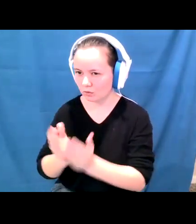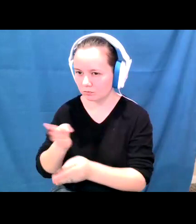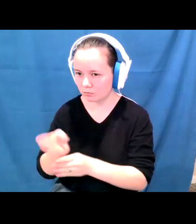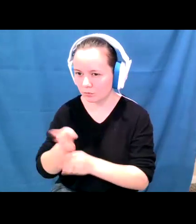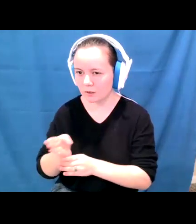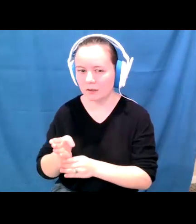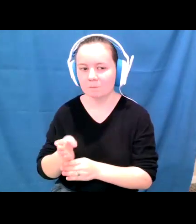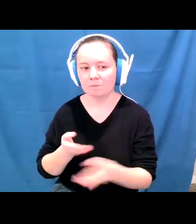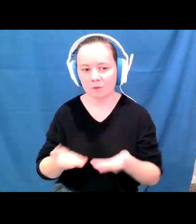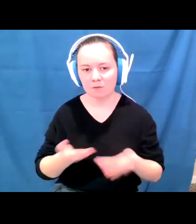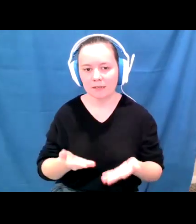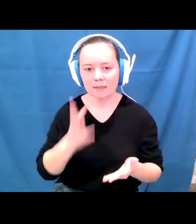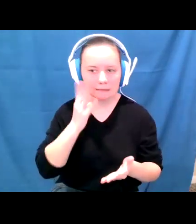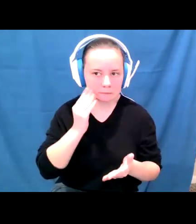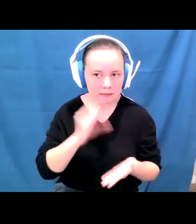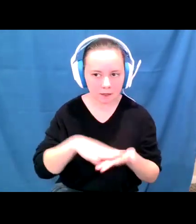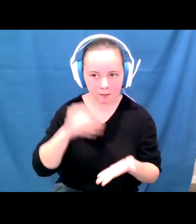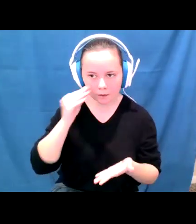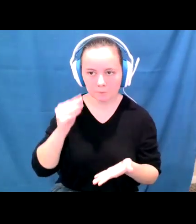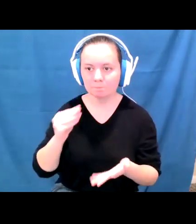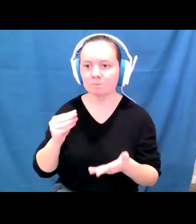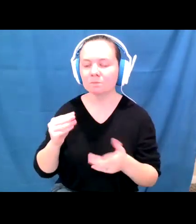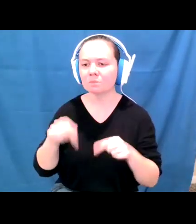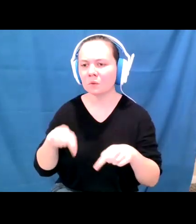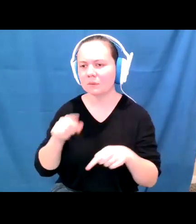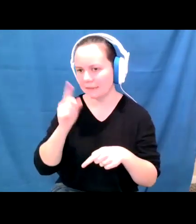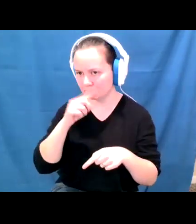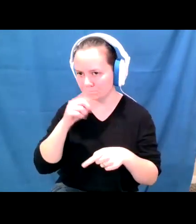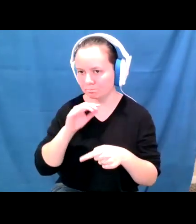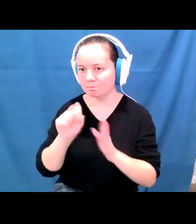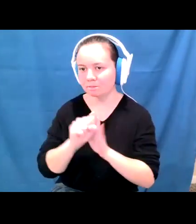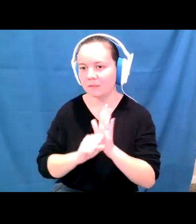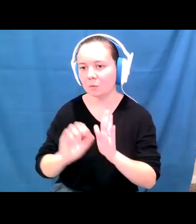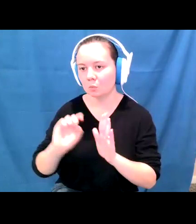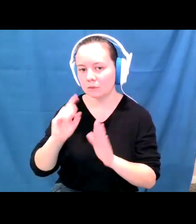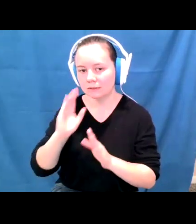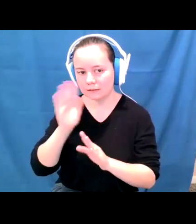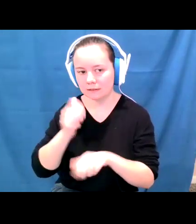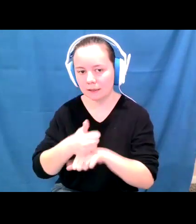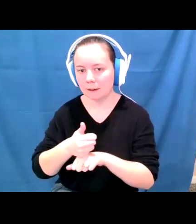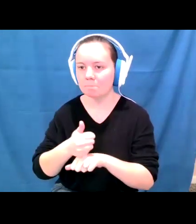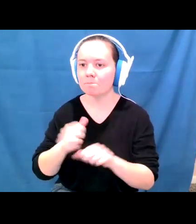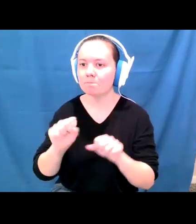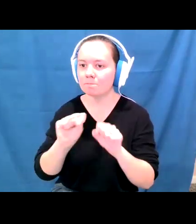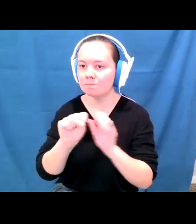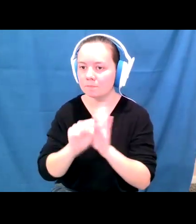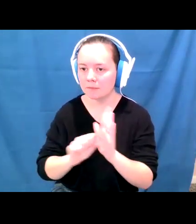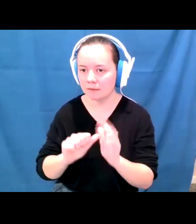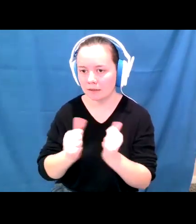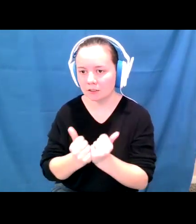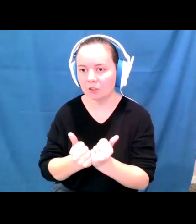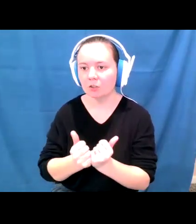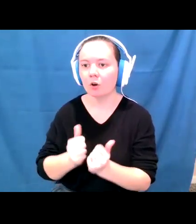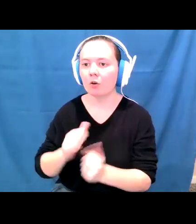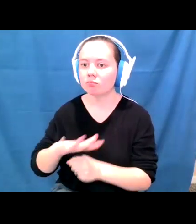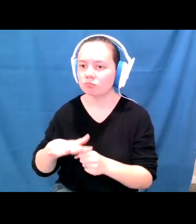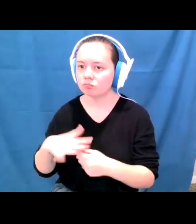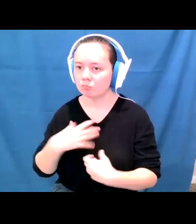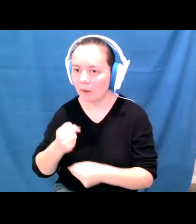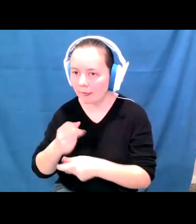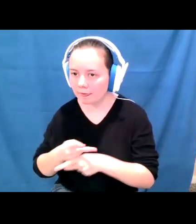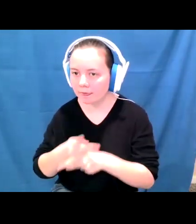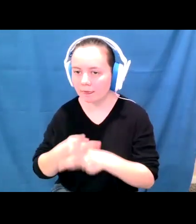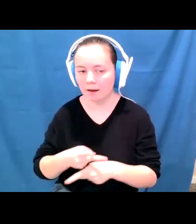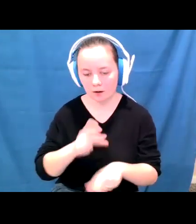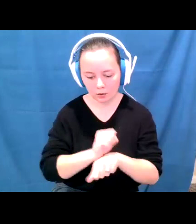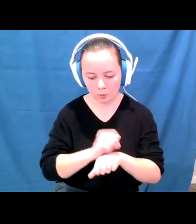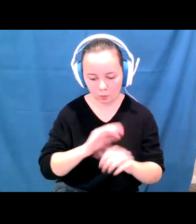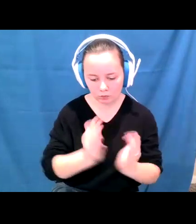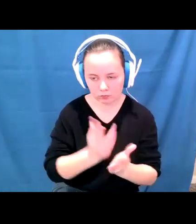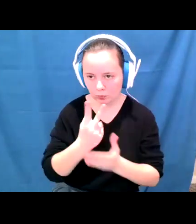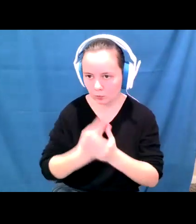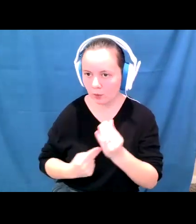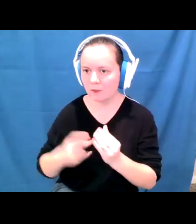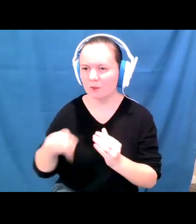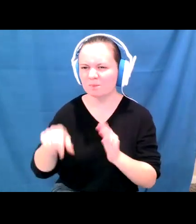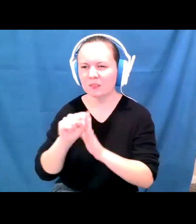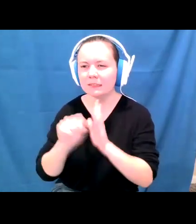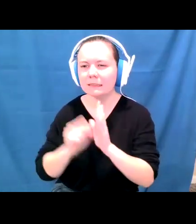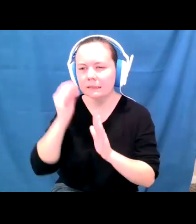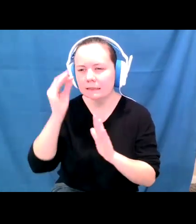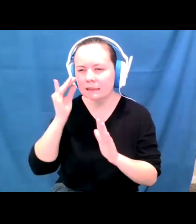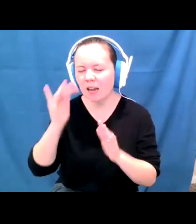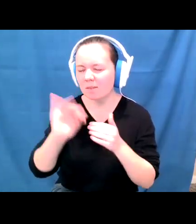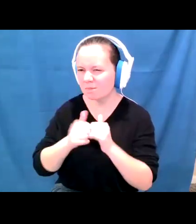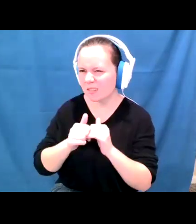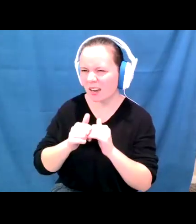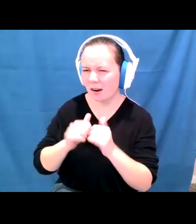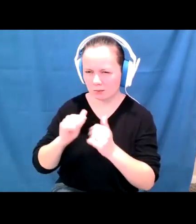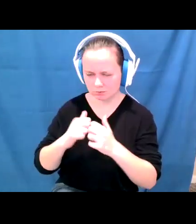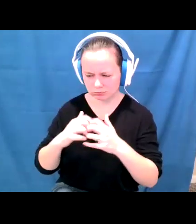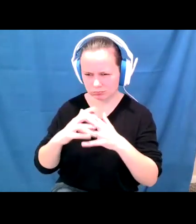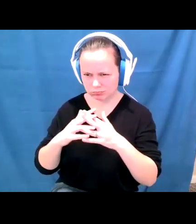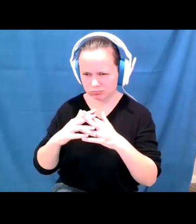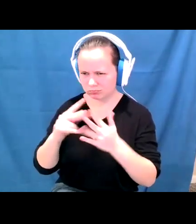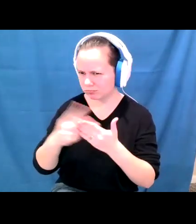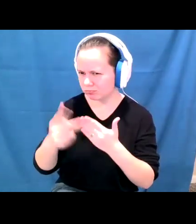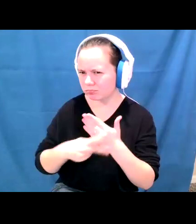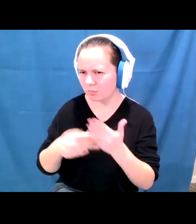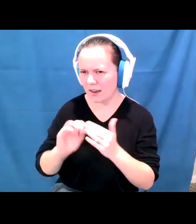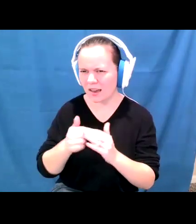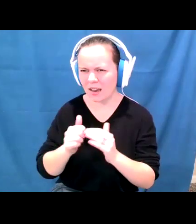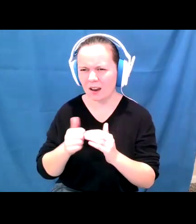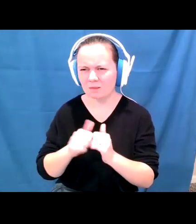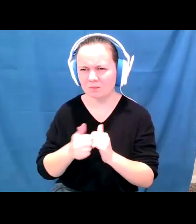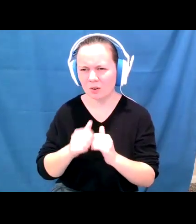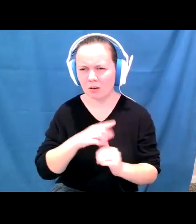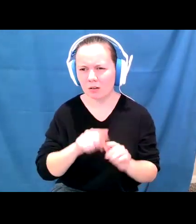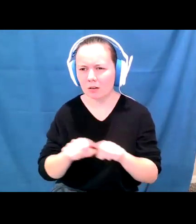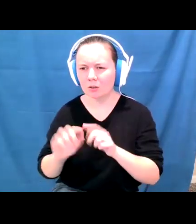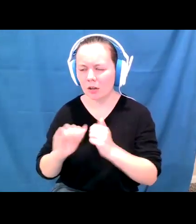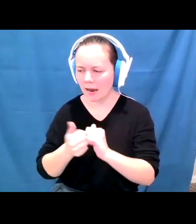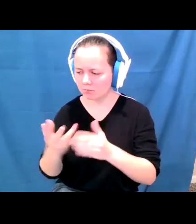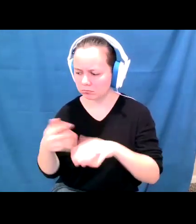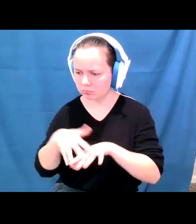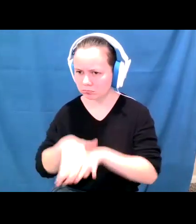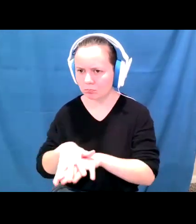So, this program, in this hypothetical state, would be jointly run by various state agencies that have oversight both over health care matters but also workforce. And so this state is really thinking about both how to design this program, but also how it might integrate with existing apprenticeship programs in the state